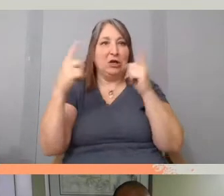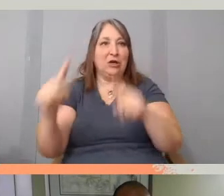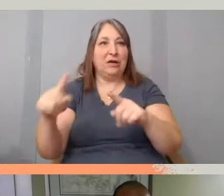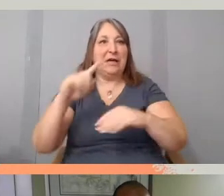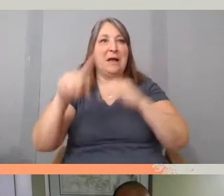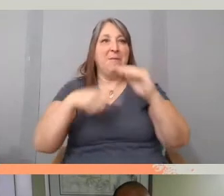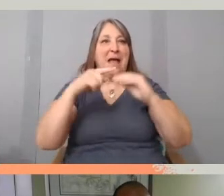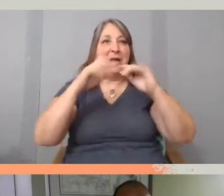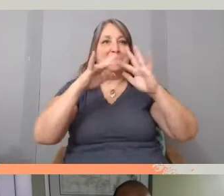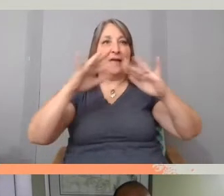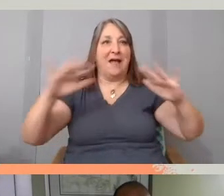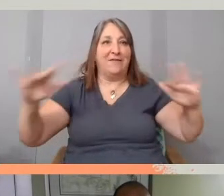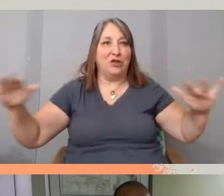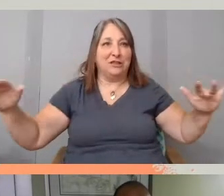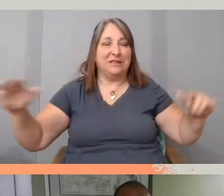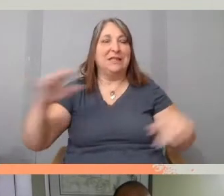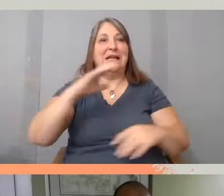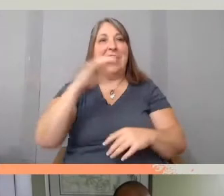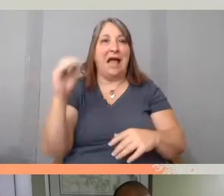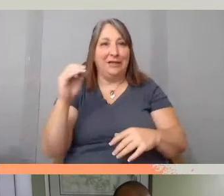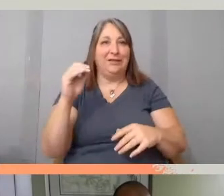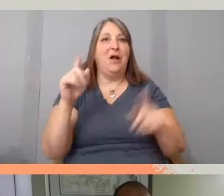and Oscar So White, there are more people that are saying,